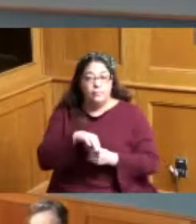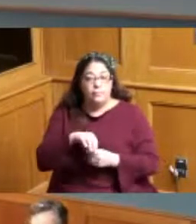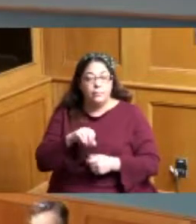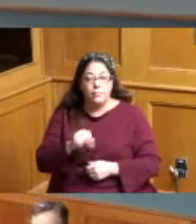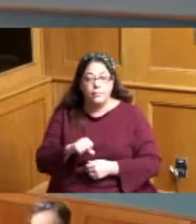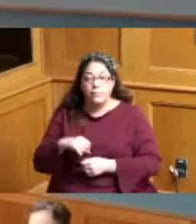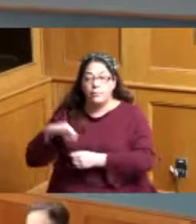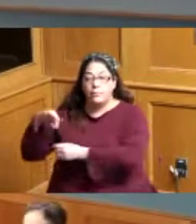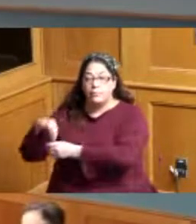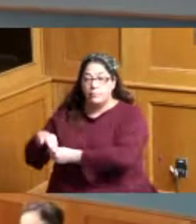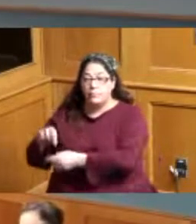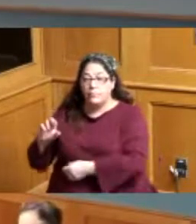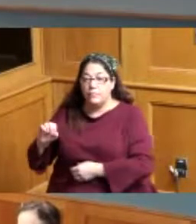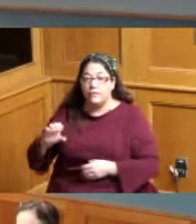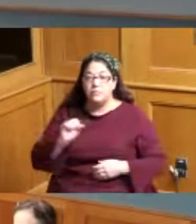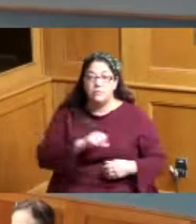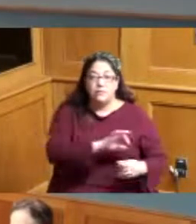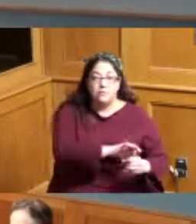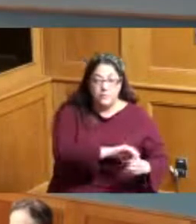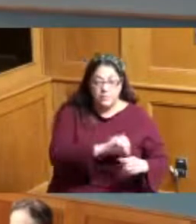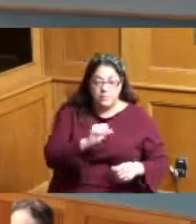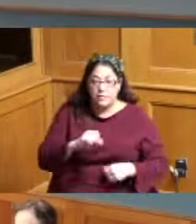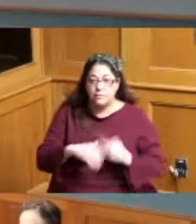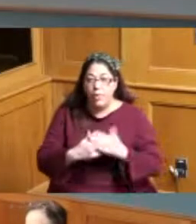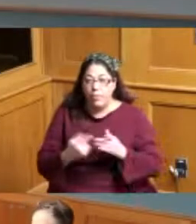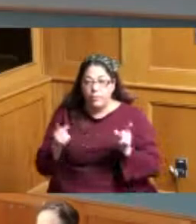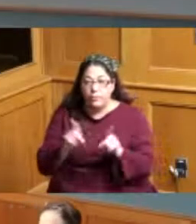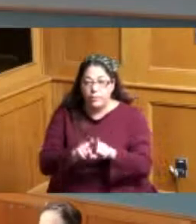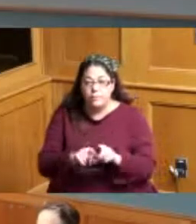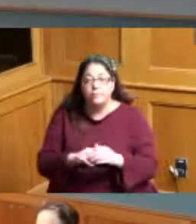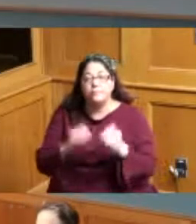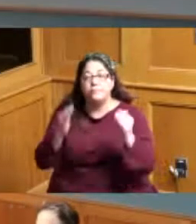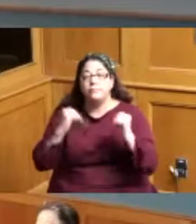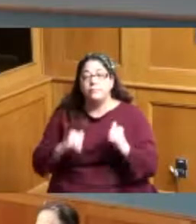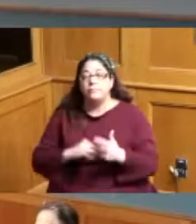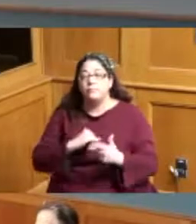Commissioner Reece yeah Commissioner Driehaus yes thank you and lastly the senior services